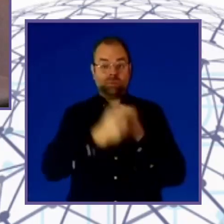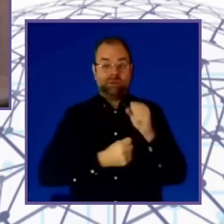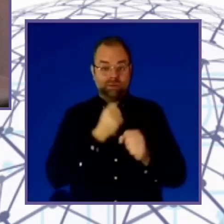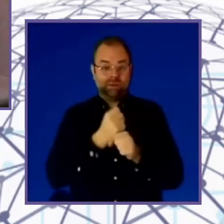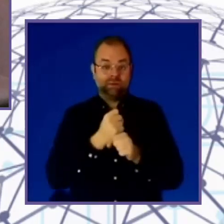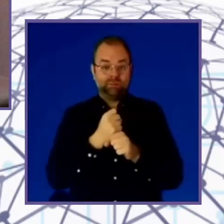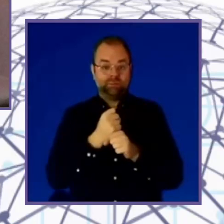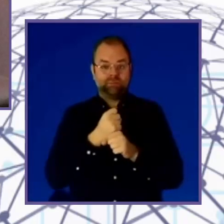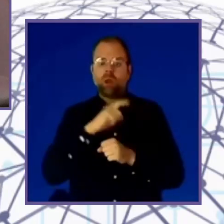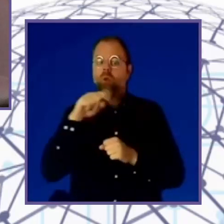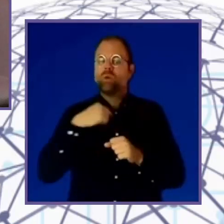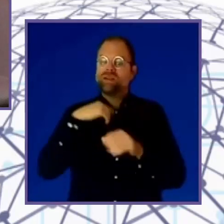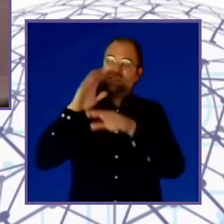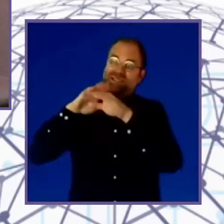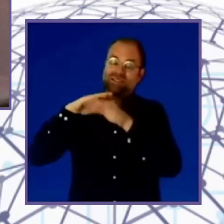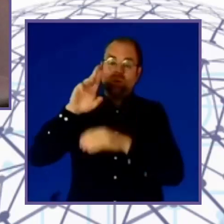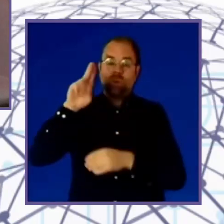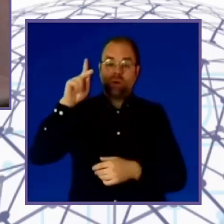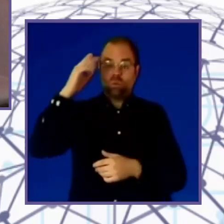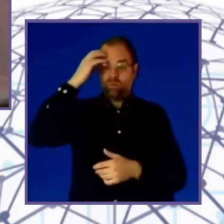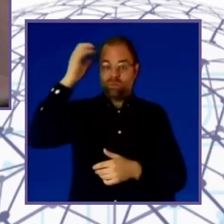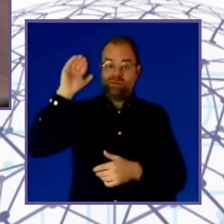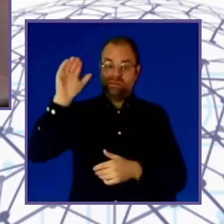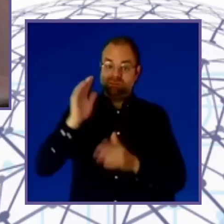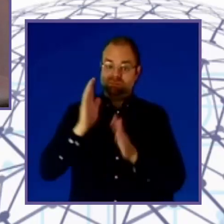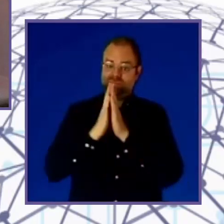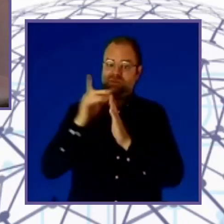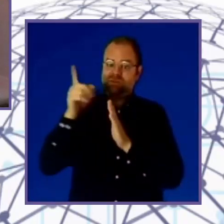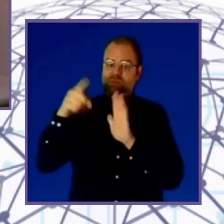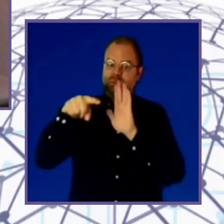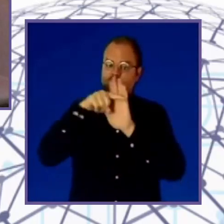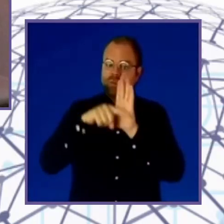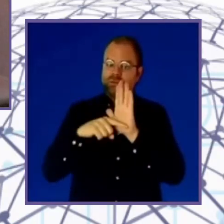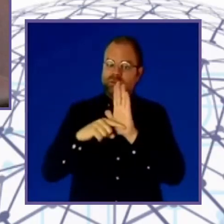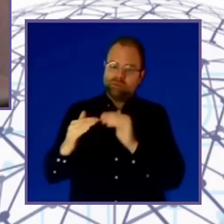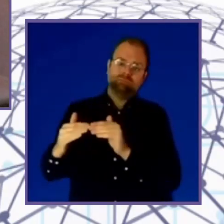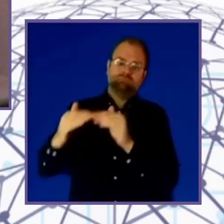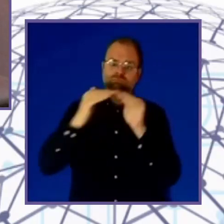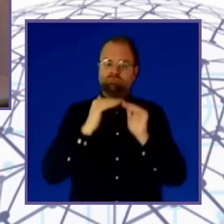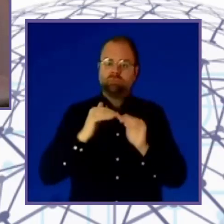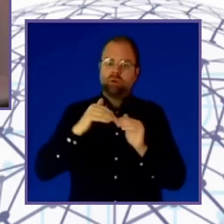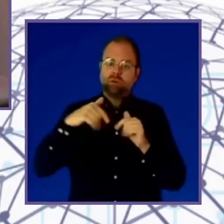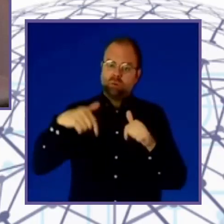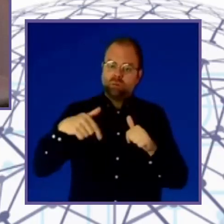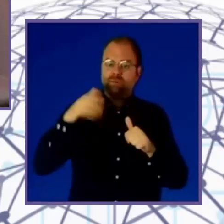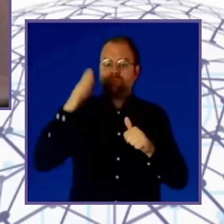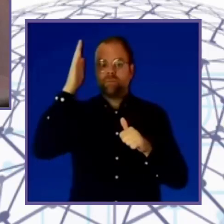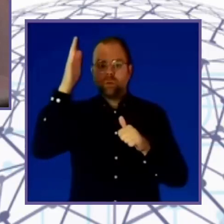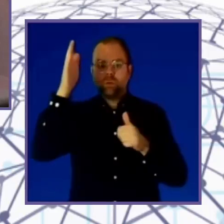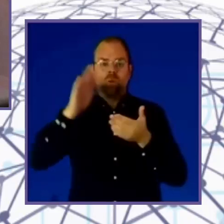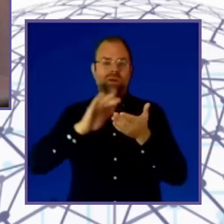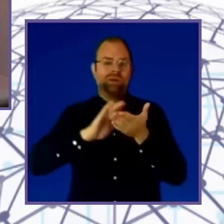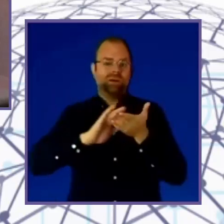consultation closes on the sixth of October. And you're more than welcome to respond demanding that